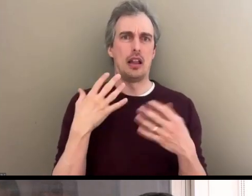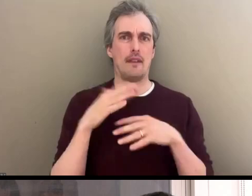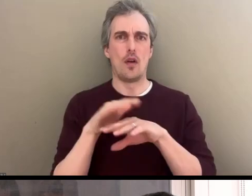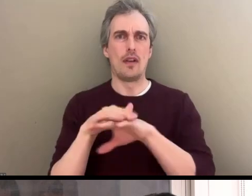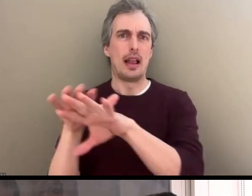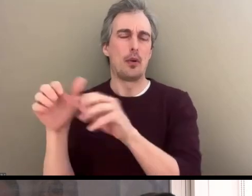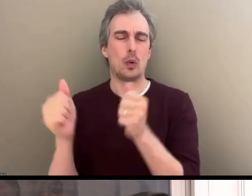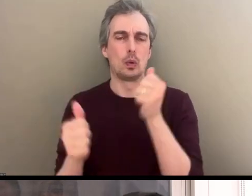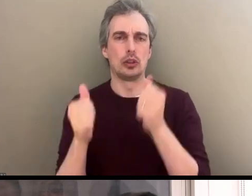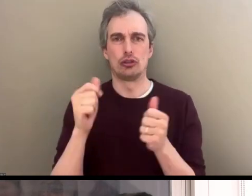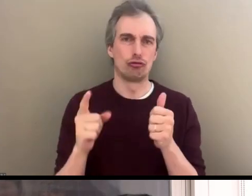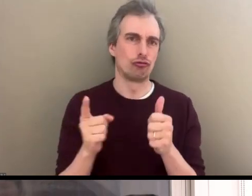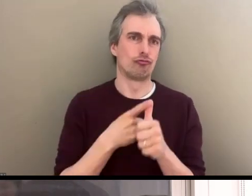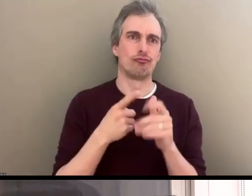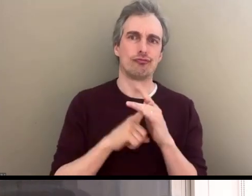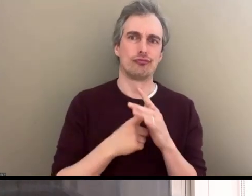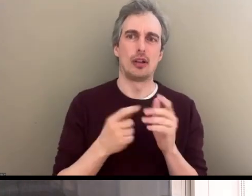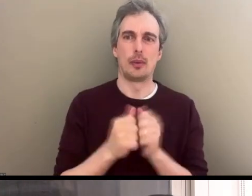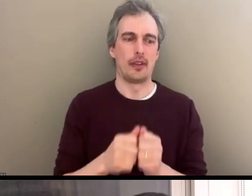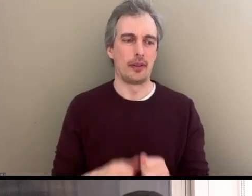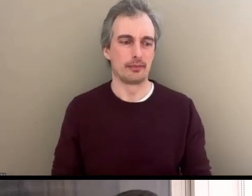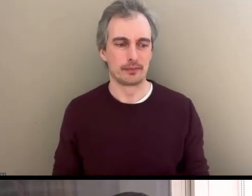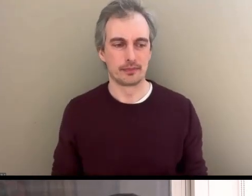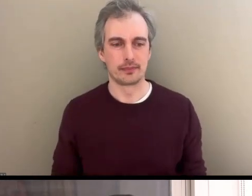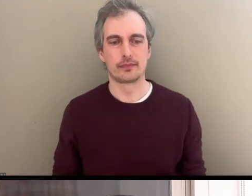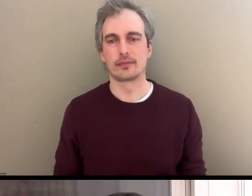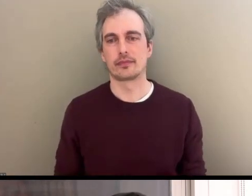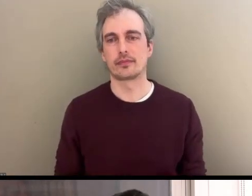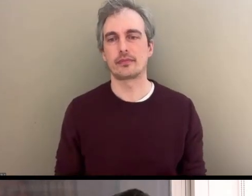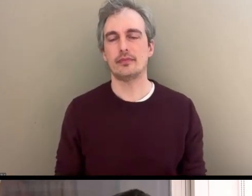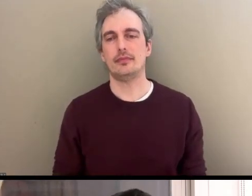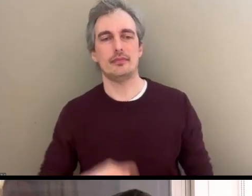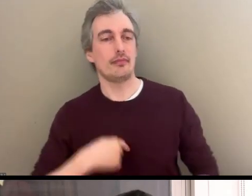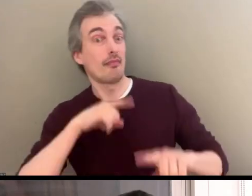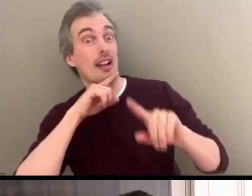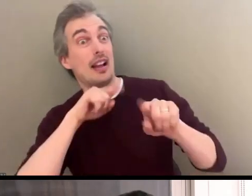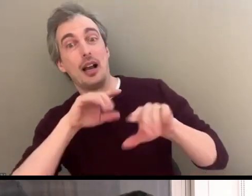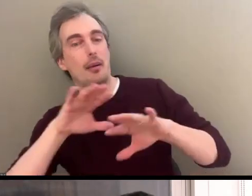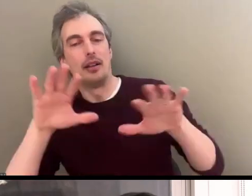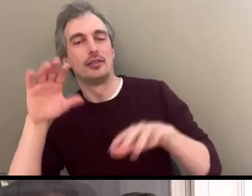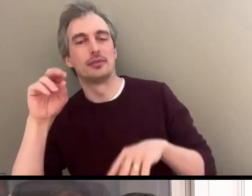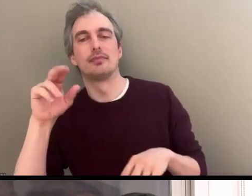Yeah, I was about to say, no, I was going to answer. Yeah. So let me start with three first.